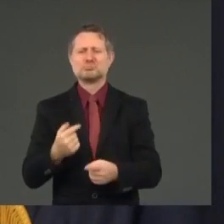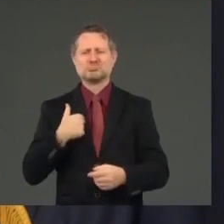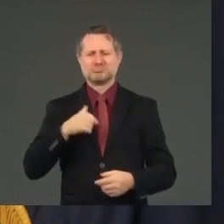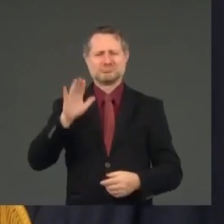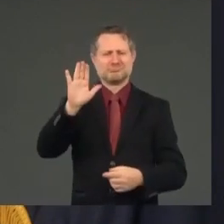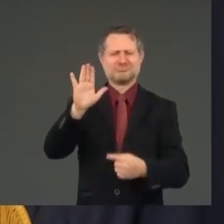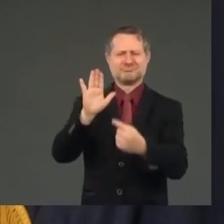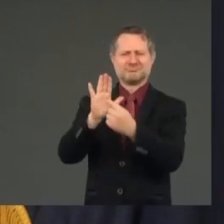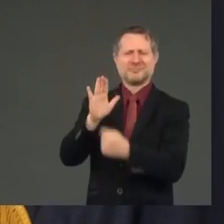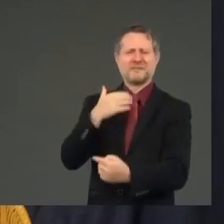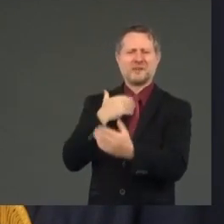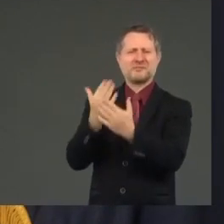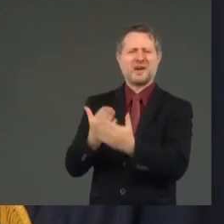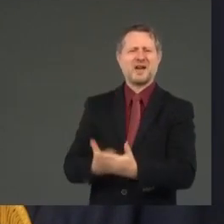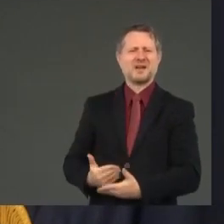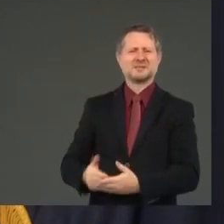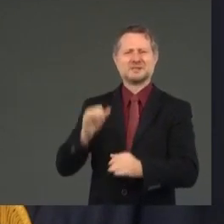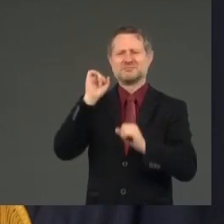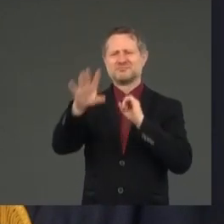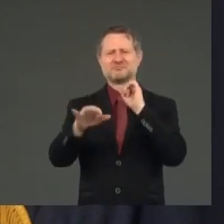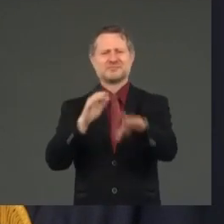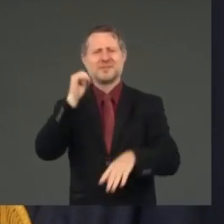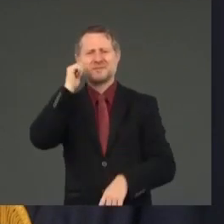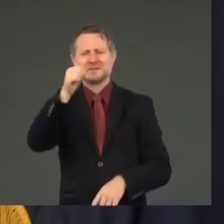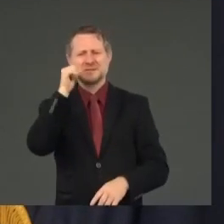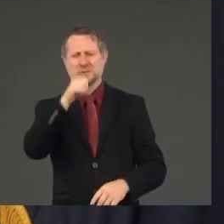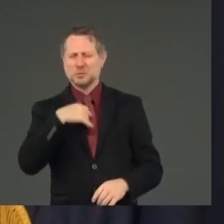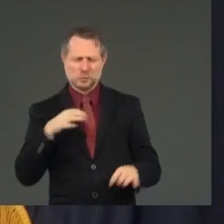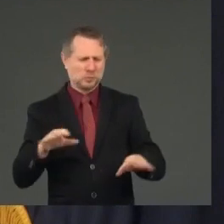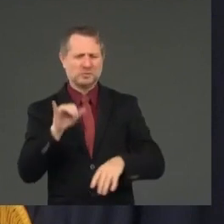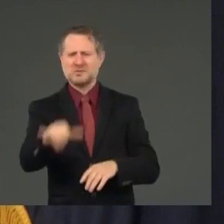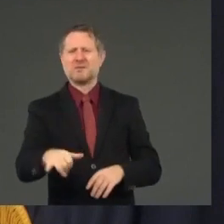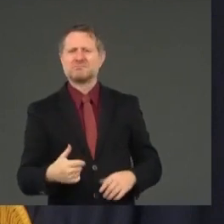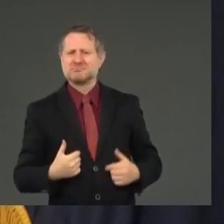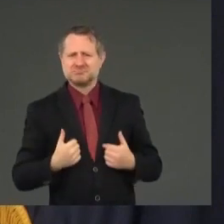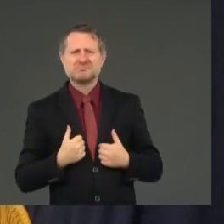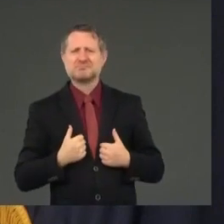BUT I SAID FROM DAY ONE, I'M GOING TO TELL NEW YORKERS THE